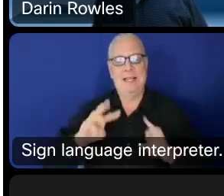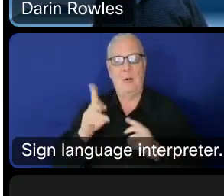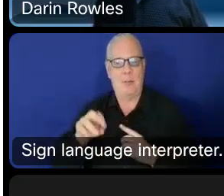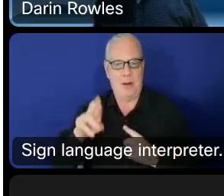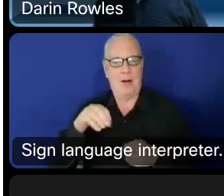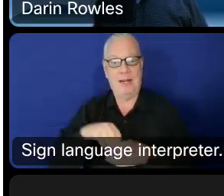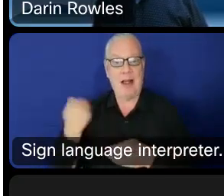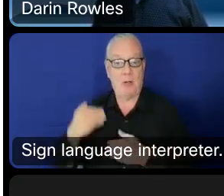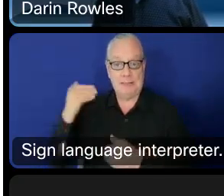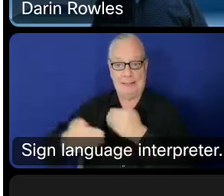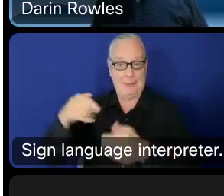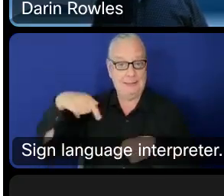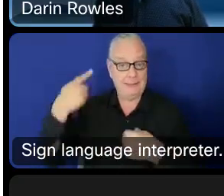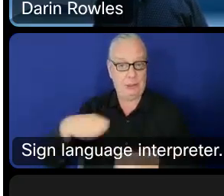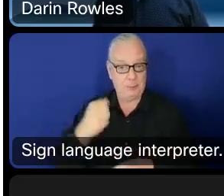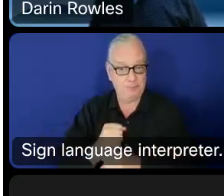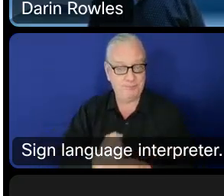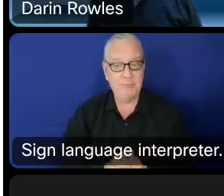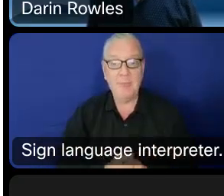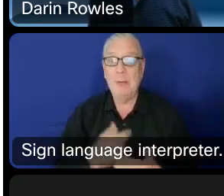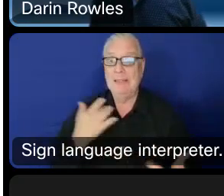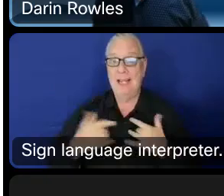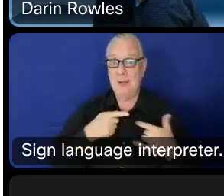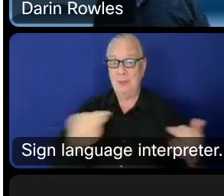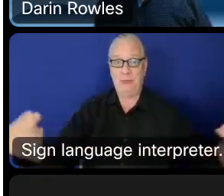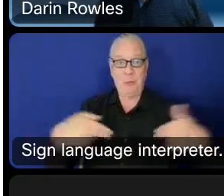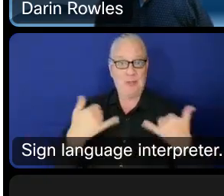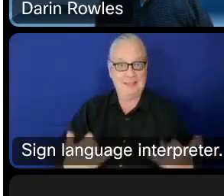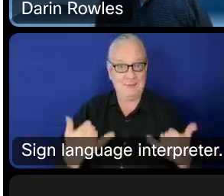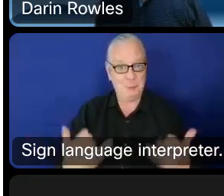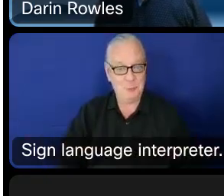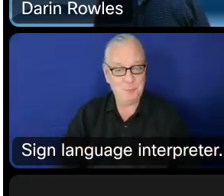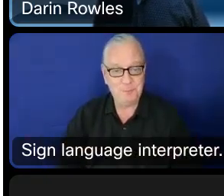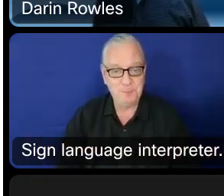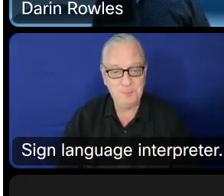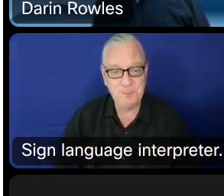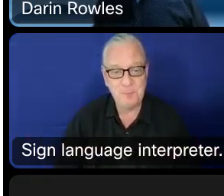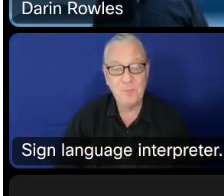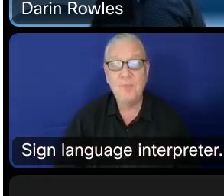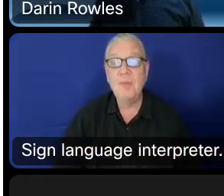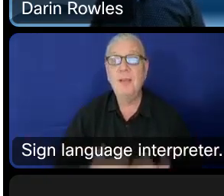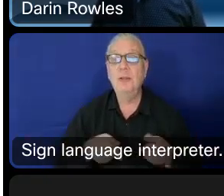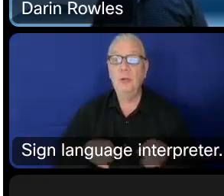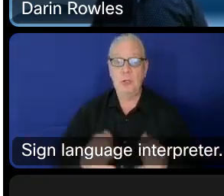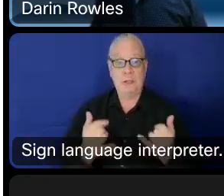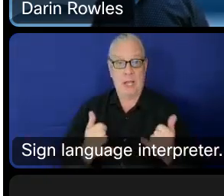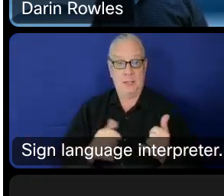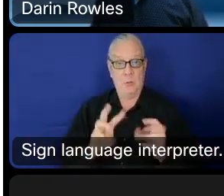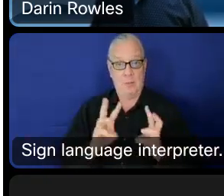webinar series. We are so excited to have you join us this afternoon. During today's webinar, we'll learn more about